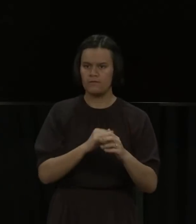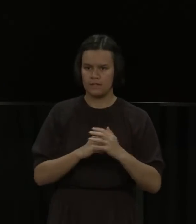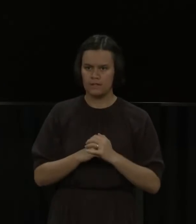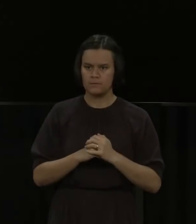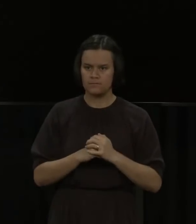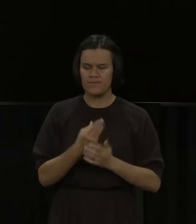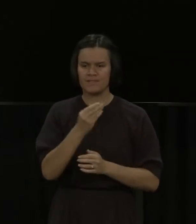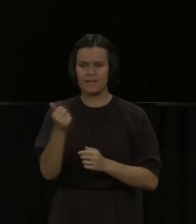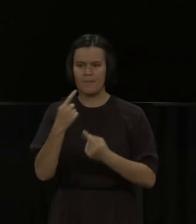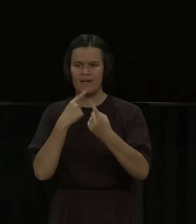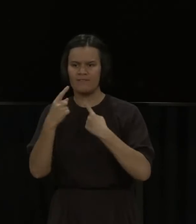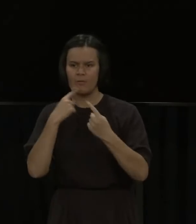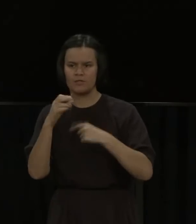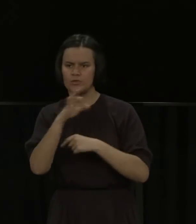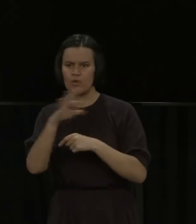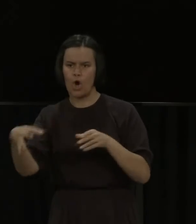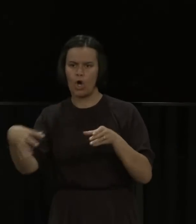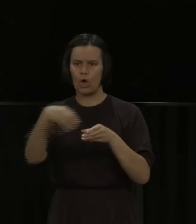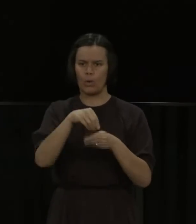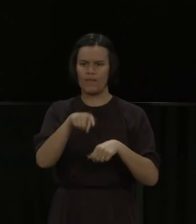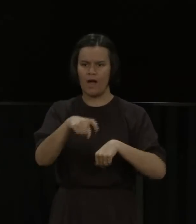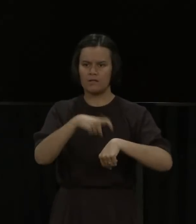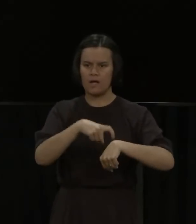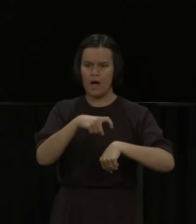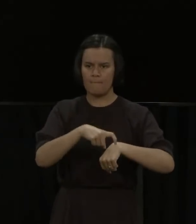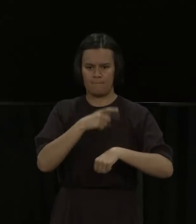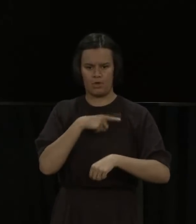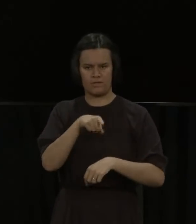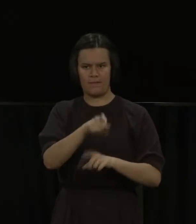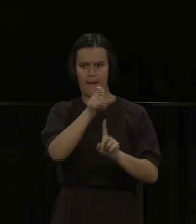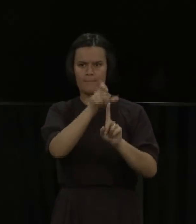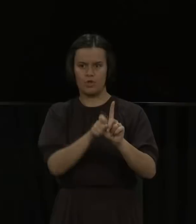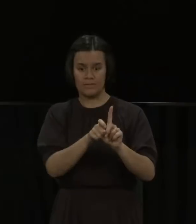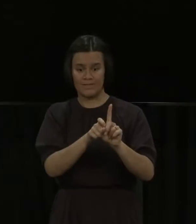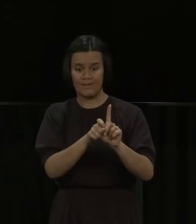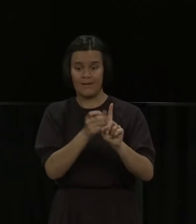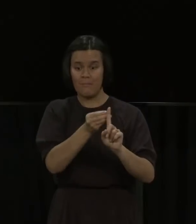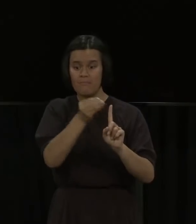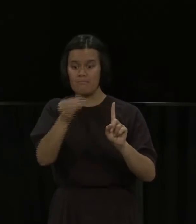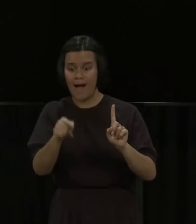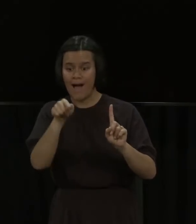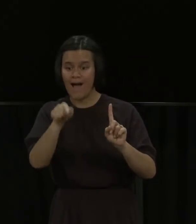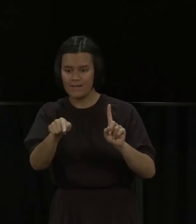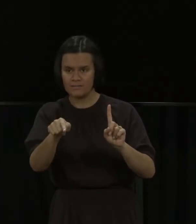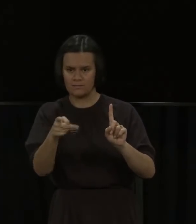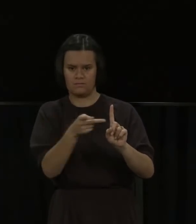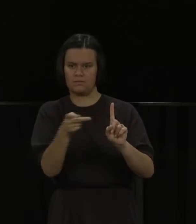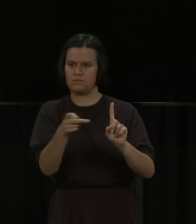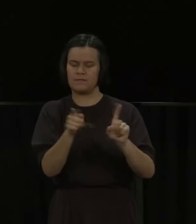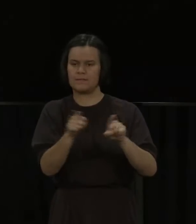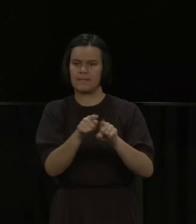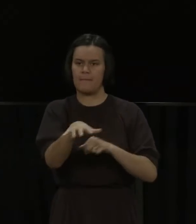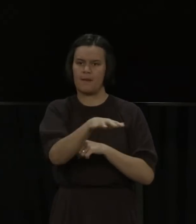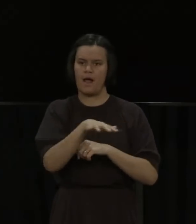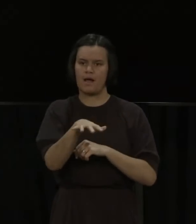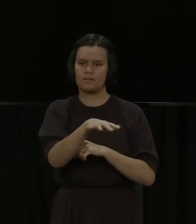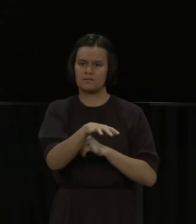recording of household contacts and the data about outbound calls, when they were contacted or tested, was not being